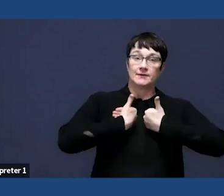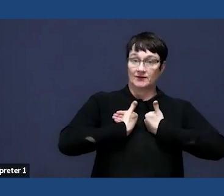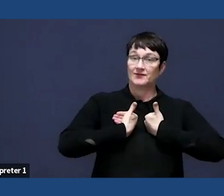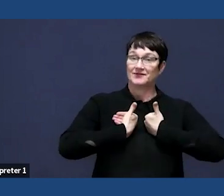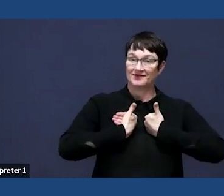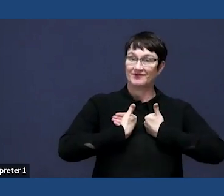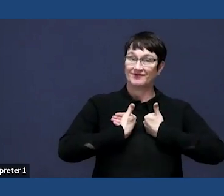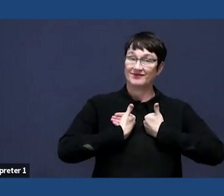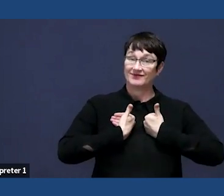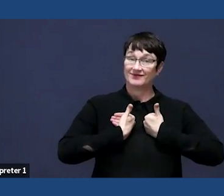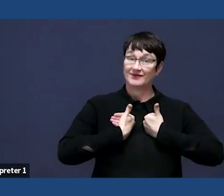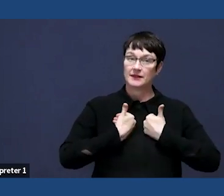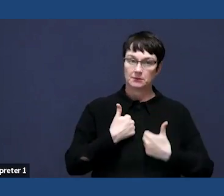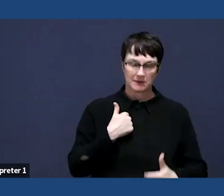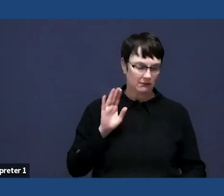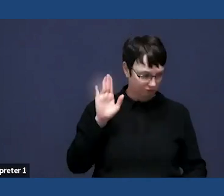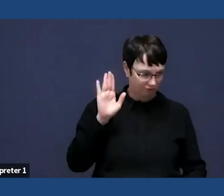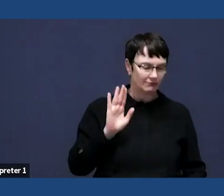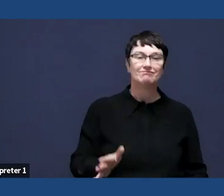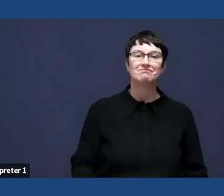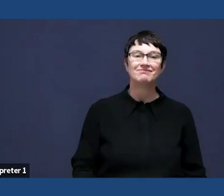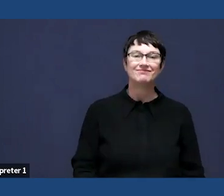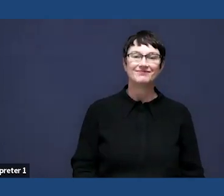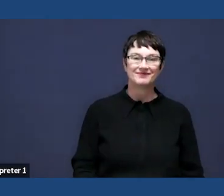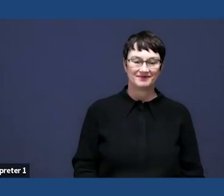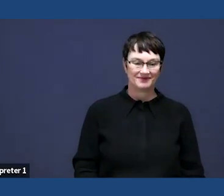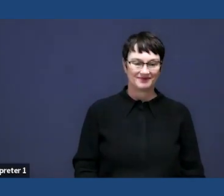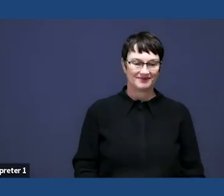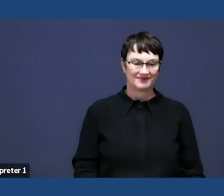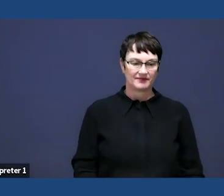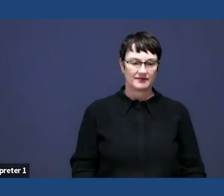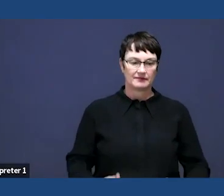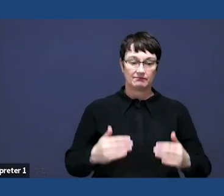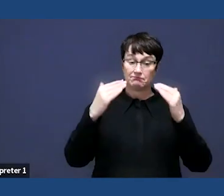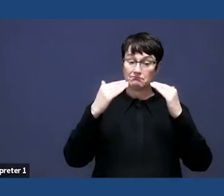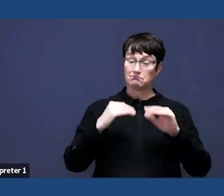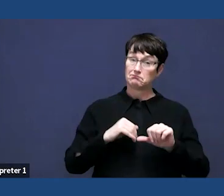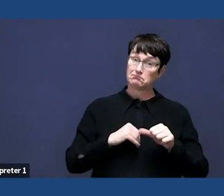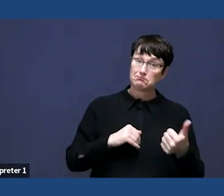Can I do a little bit of elaboration on that.